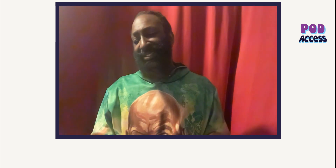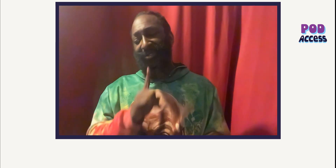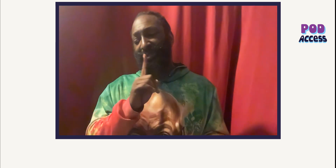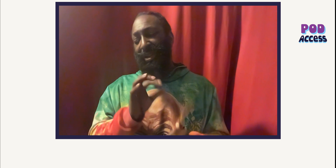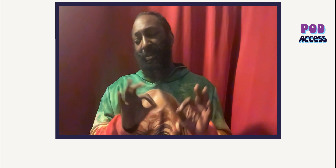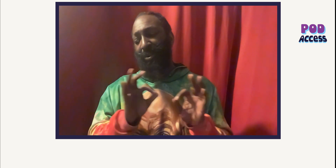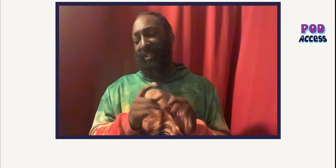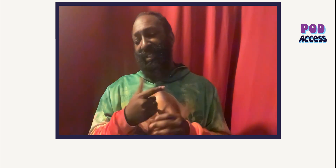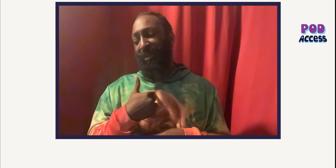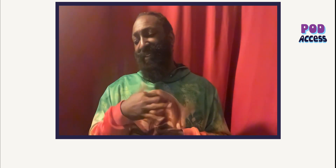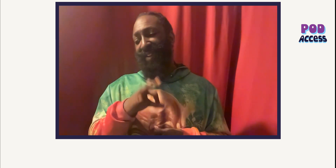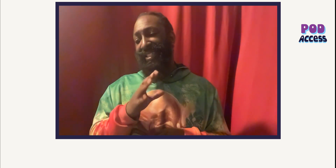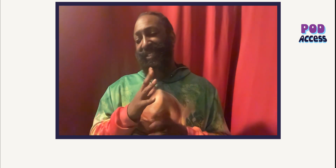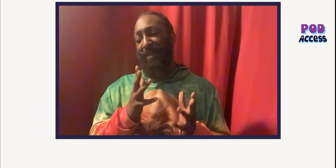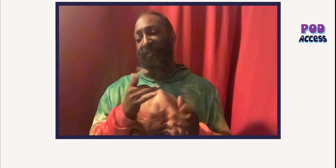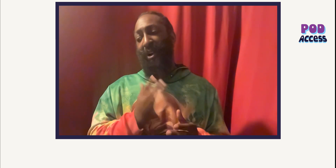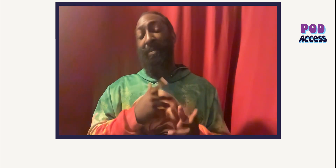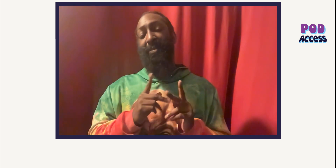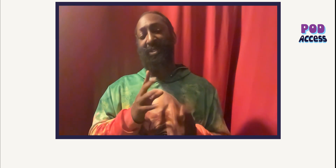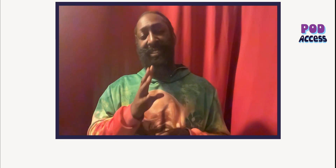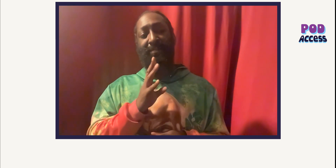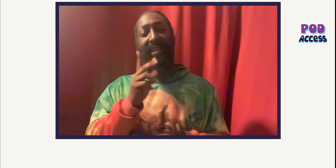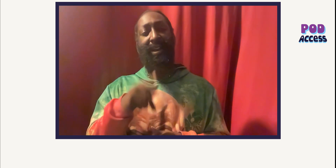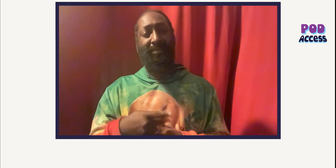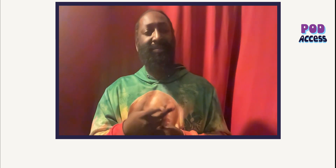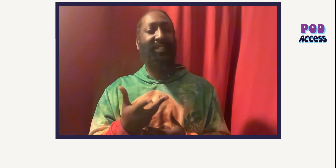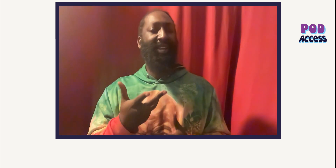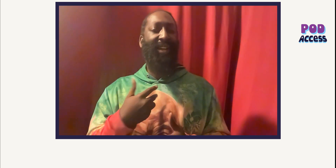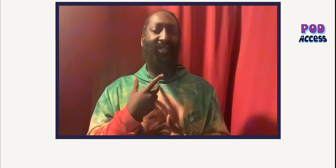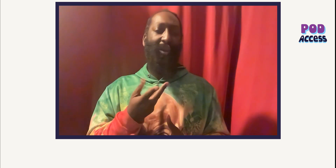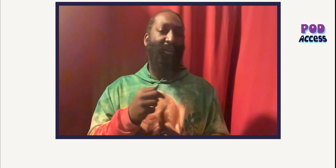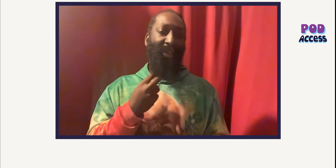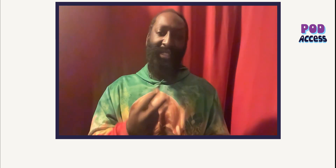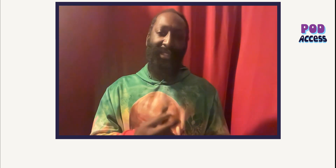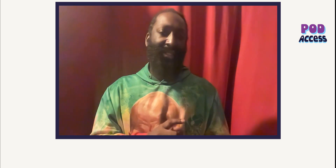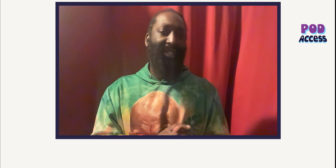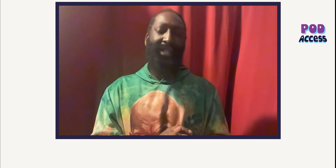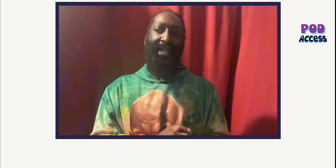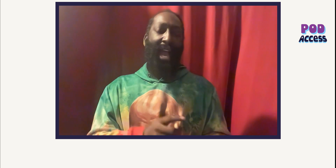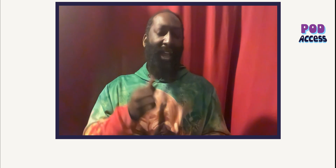I think it's just really important that we can find a space for our people to speak up. They have their own voices.